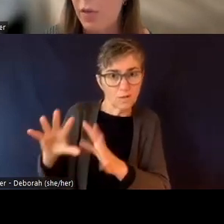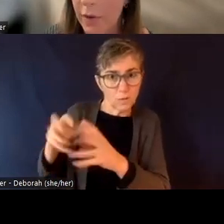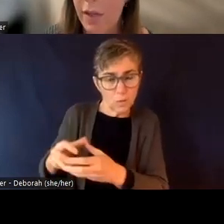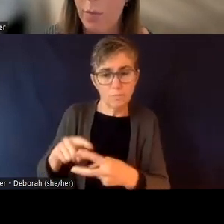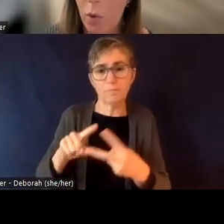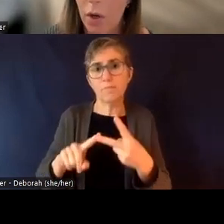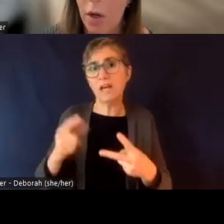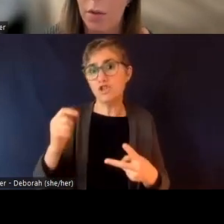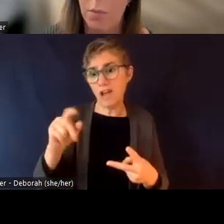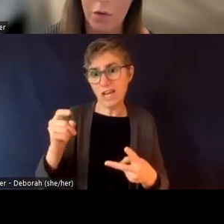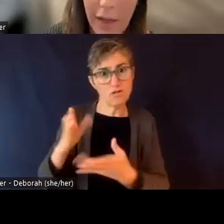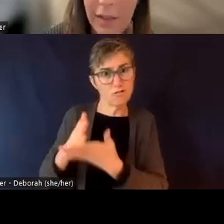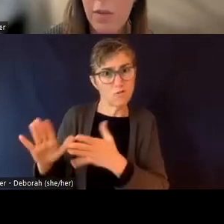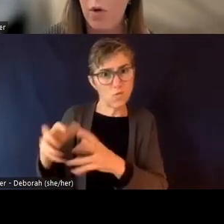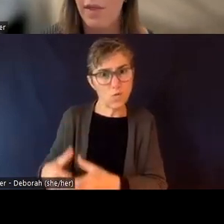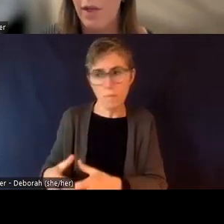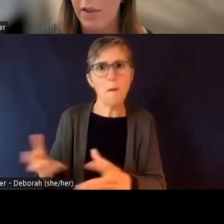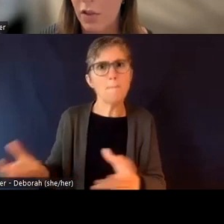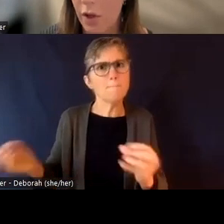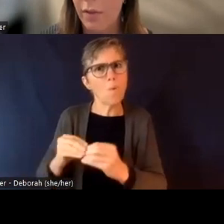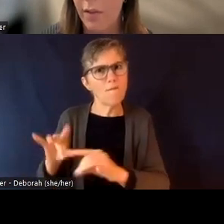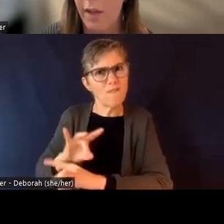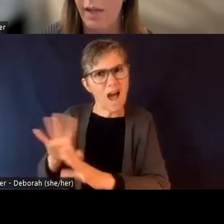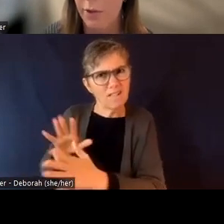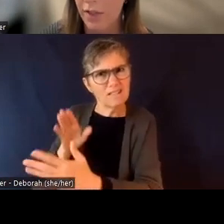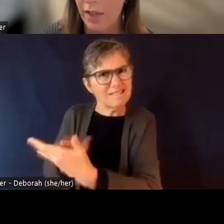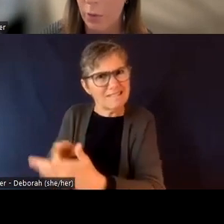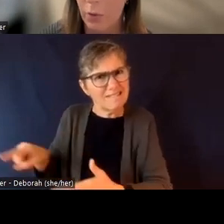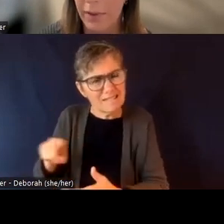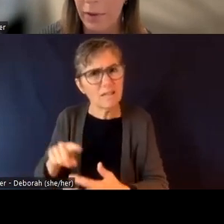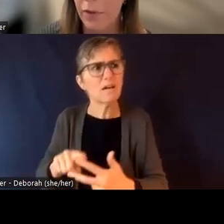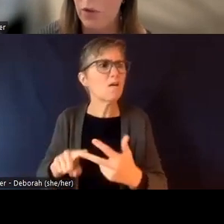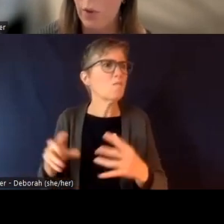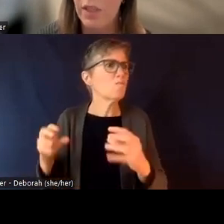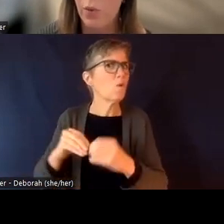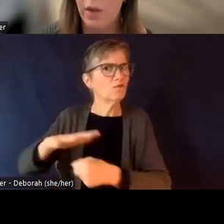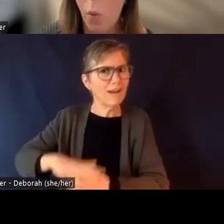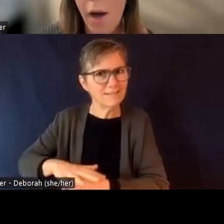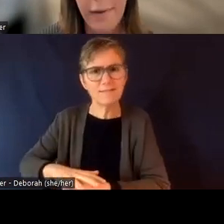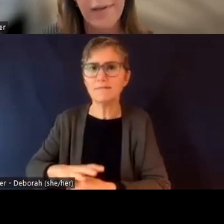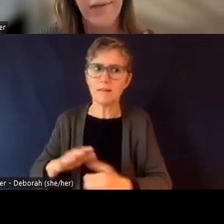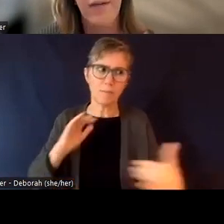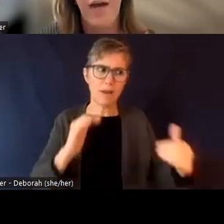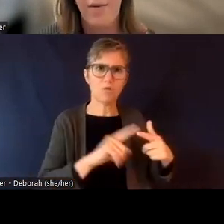experience more, more violence, more mental health distress than heterosexual peers. So in 2021,